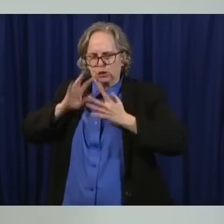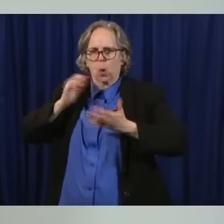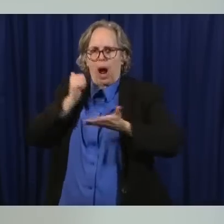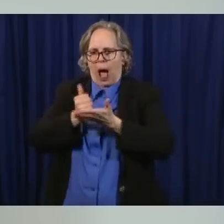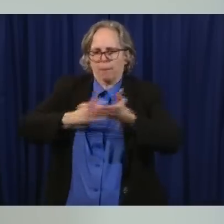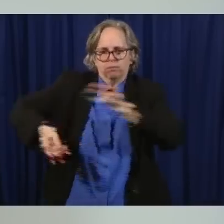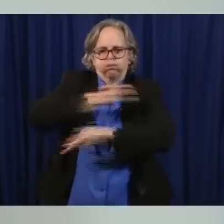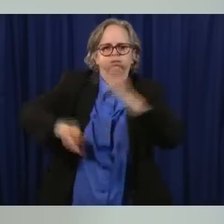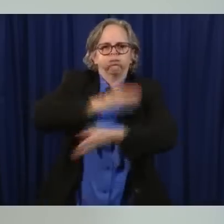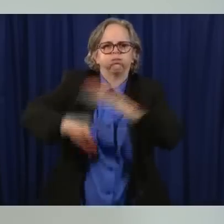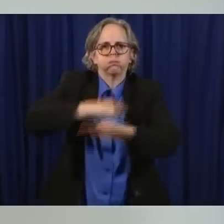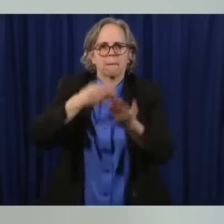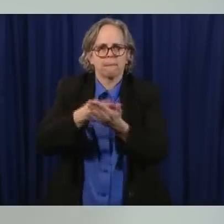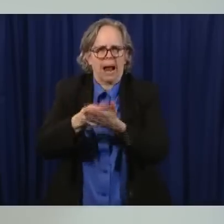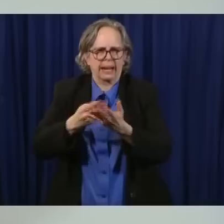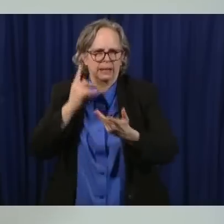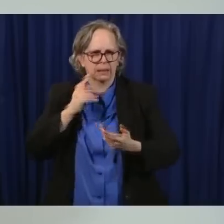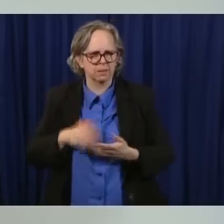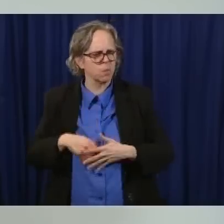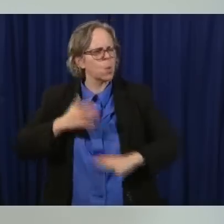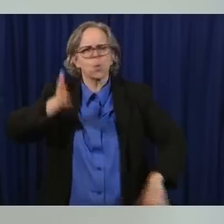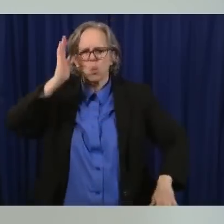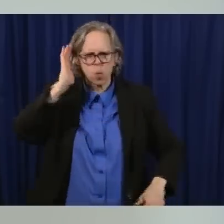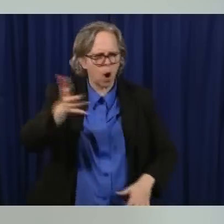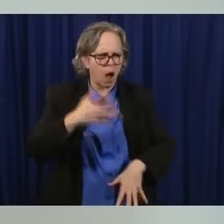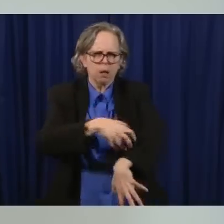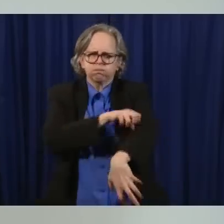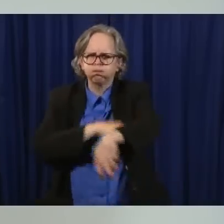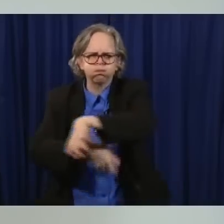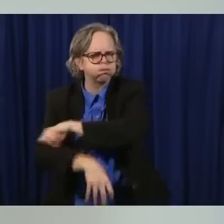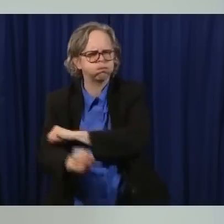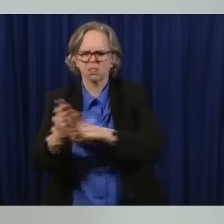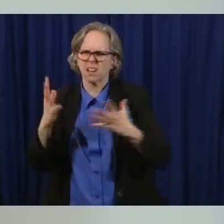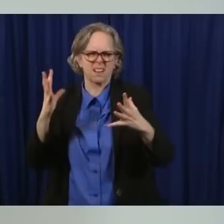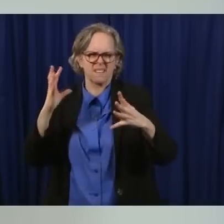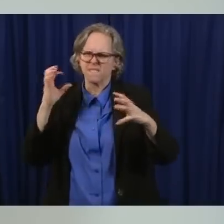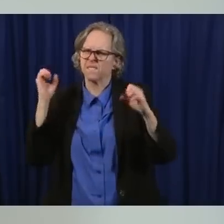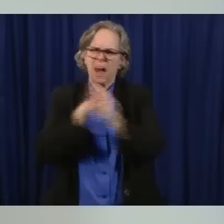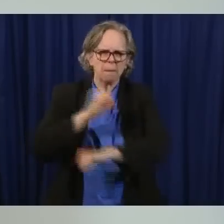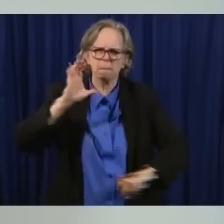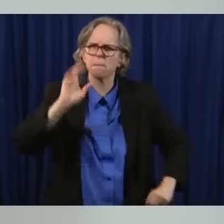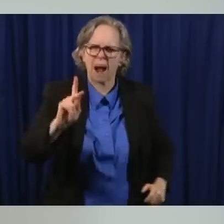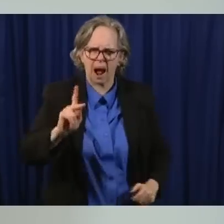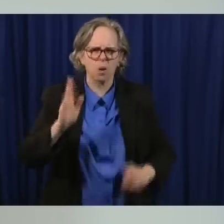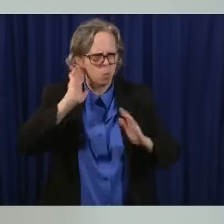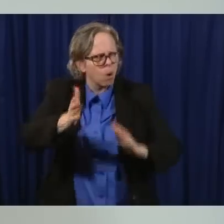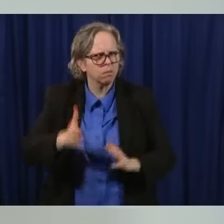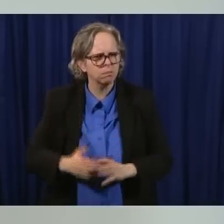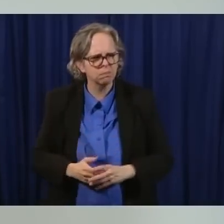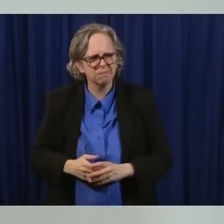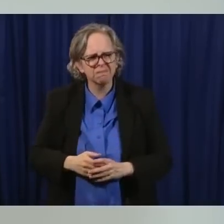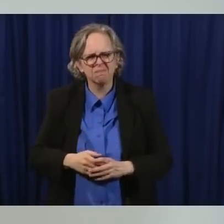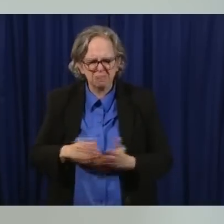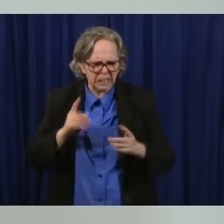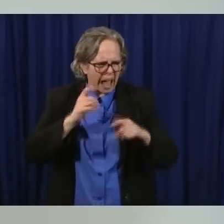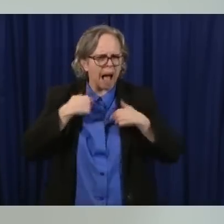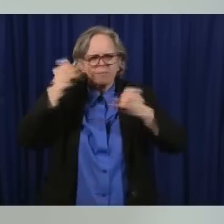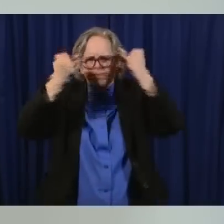IT IS ABOUT THE ECONOMIC ENGINE THAT OUR SOCIAL SAFETY NET DEPENDS ON. AND SO, WE ARE GOING TO FIGHT